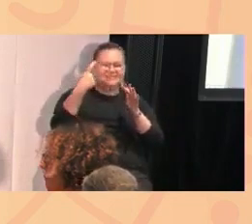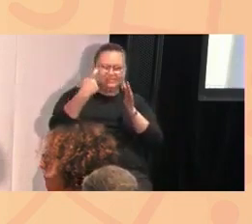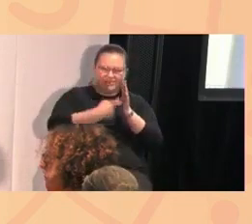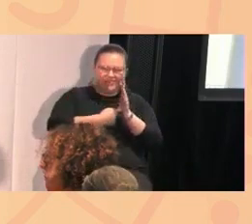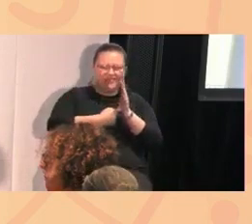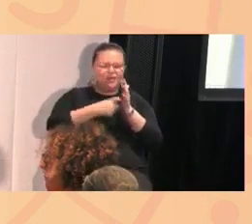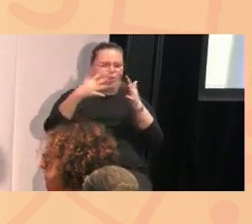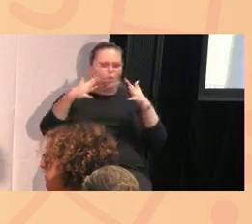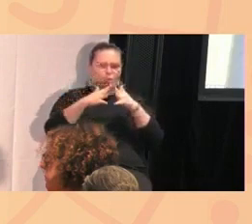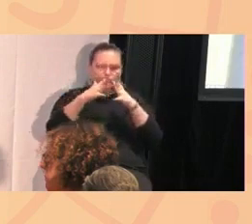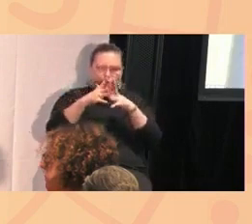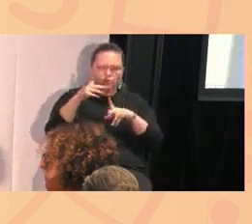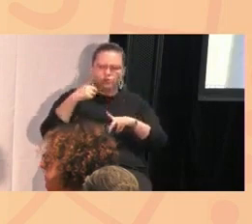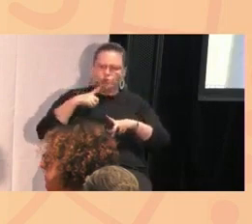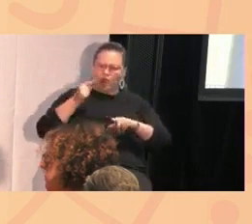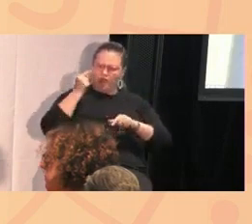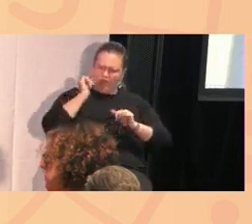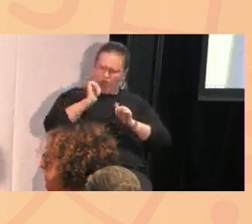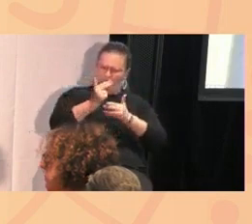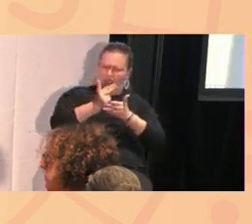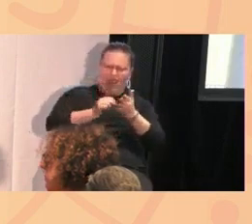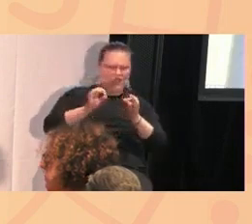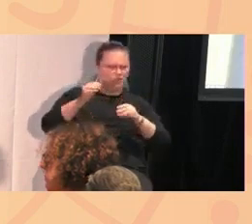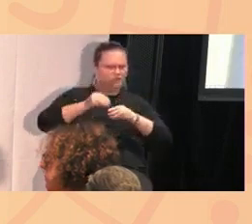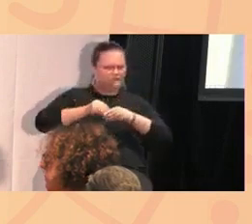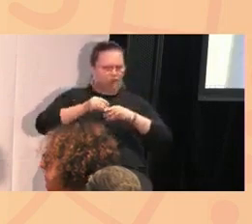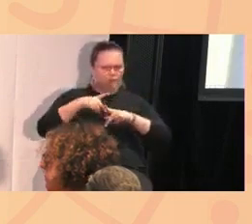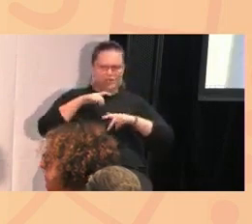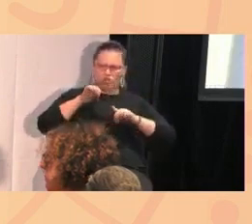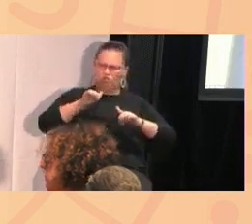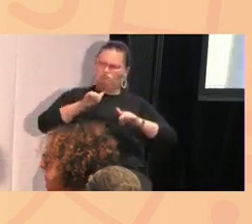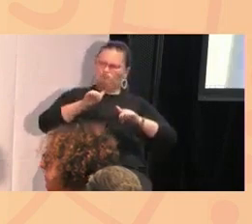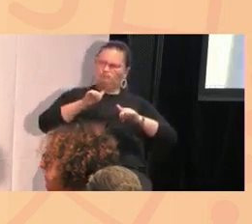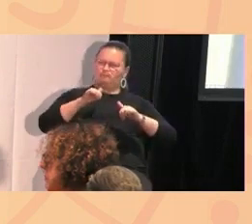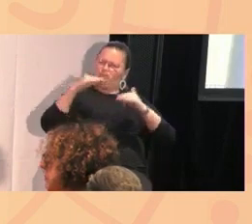public art commissions, films and installations on the frontier wars.